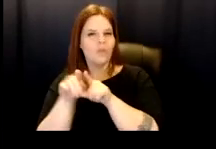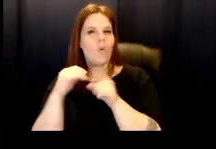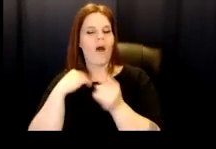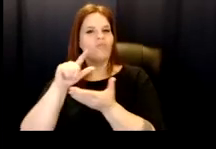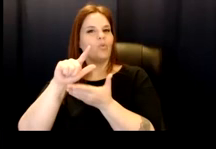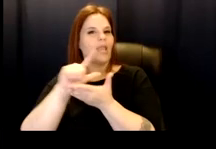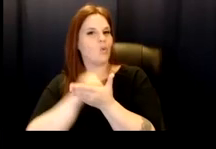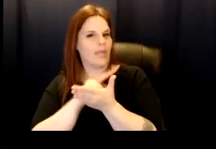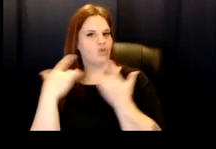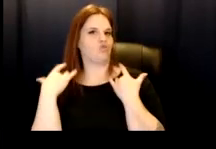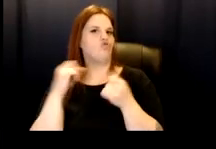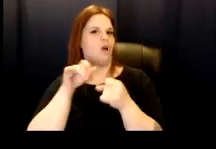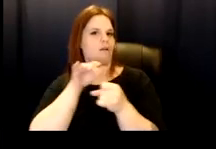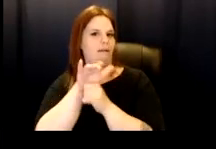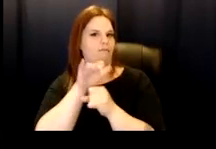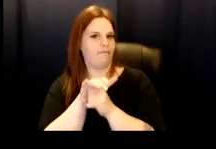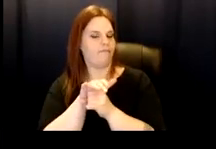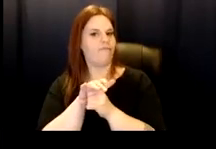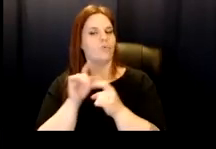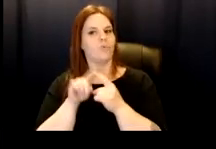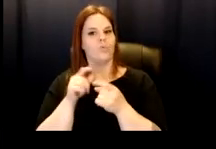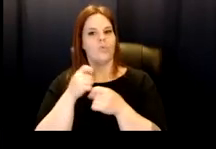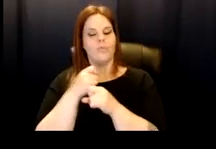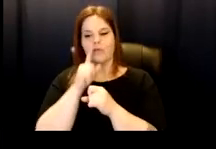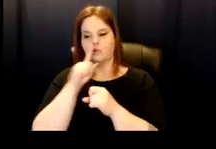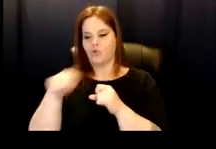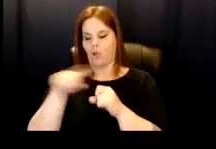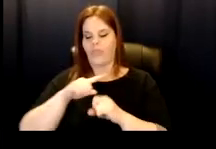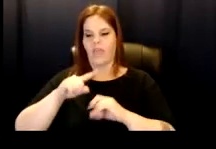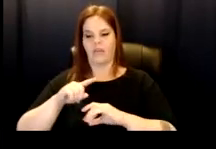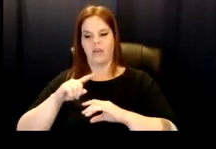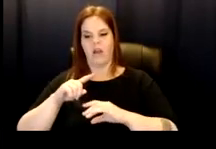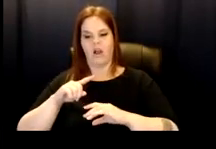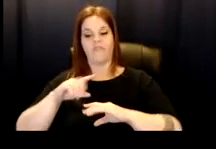enough to make sure that they are fulfilling their potential and promise to the disability